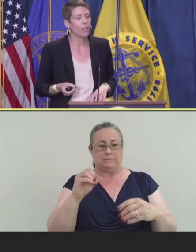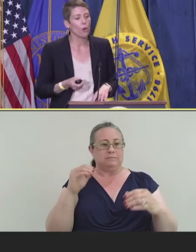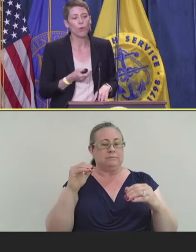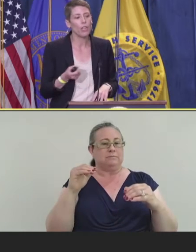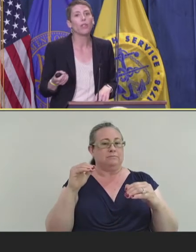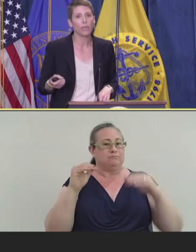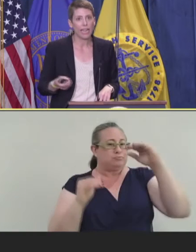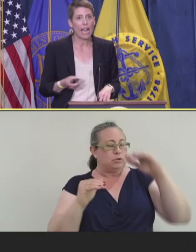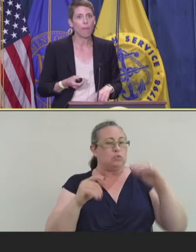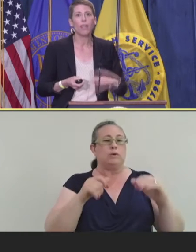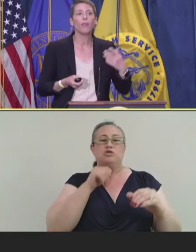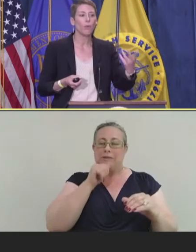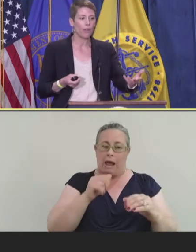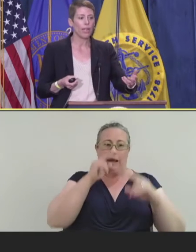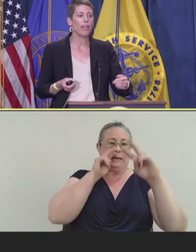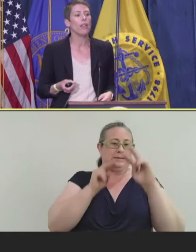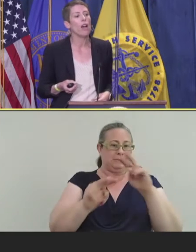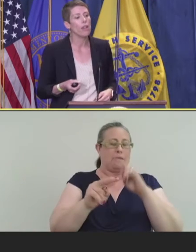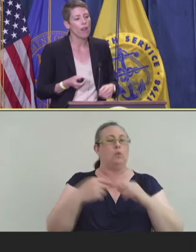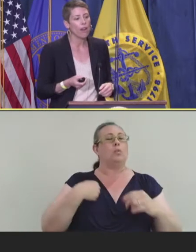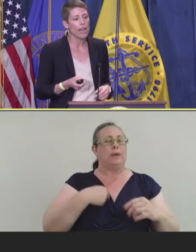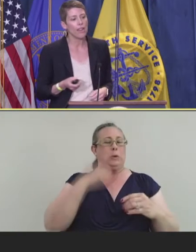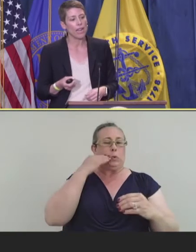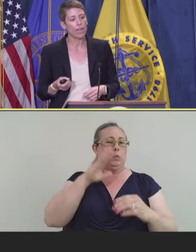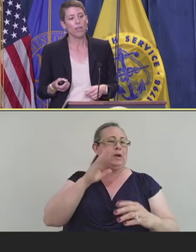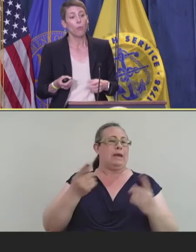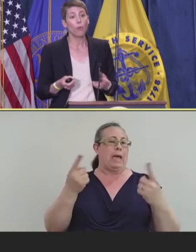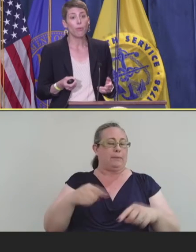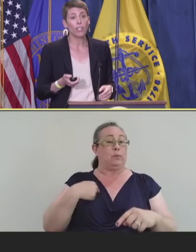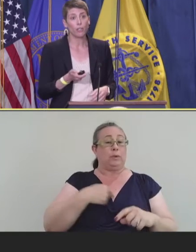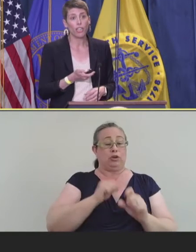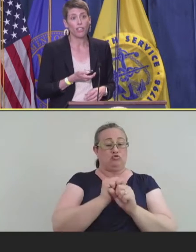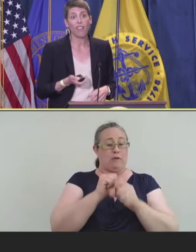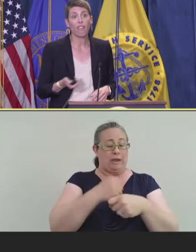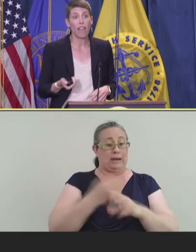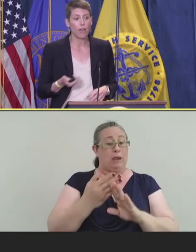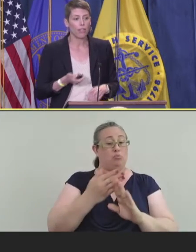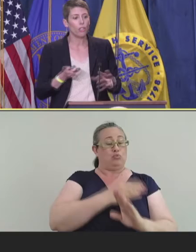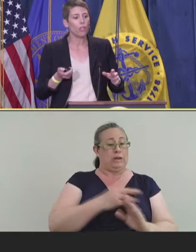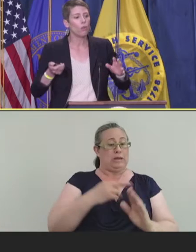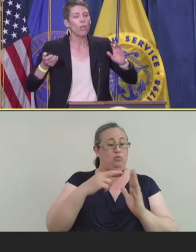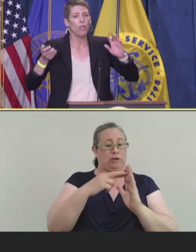So, we knew this was going to happen. We created, on our end, a pre-registration that allowed us to